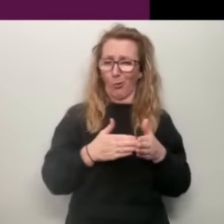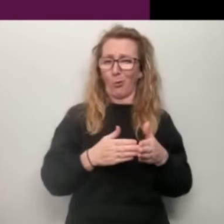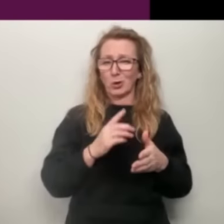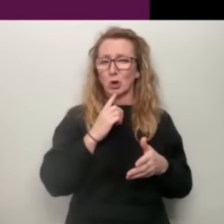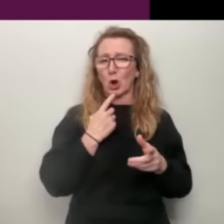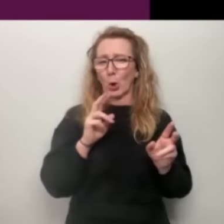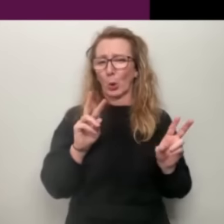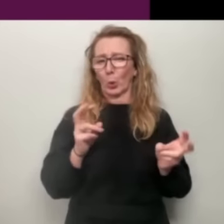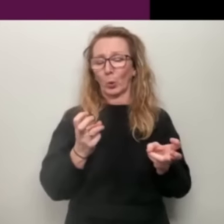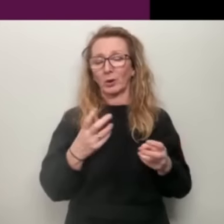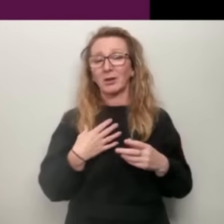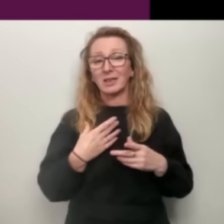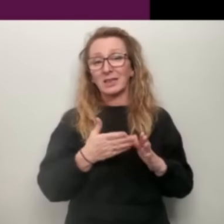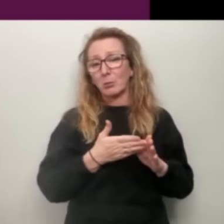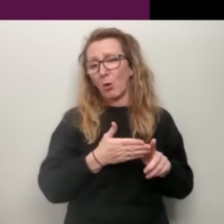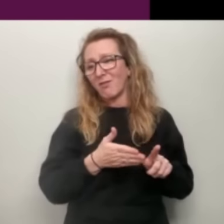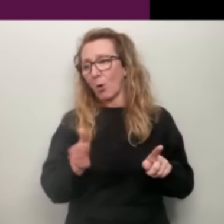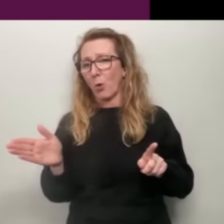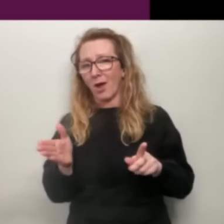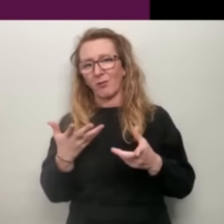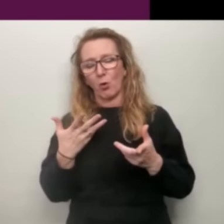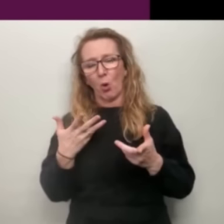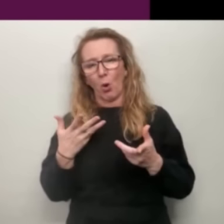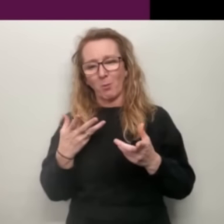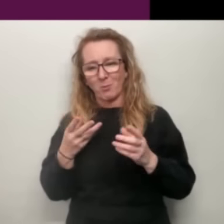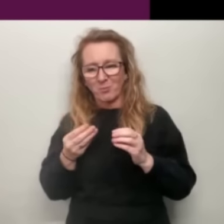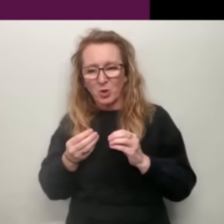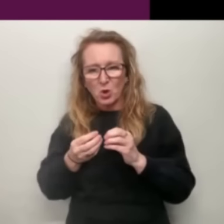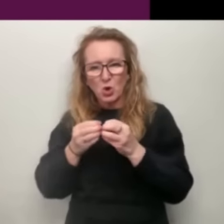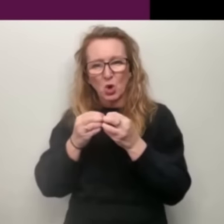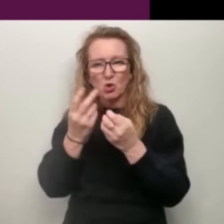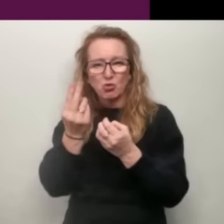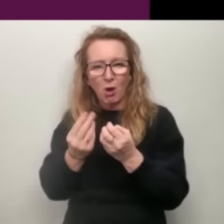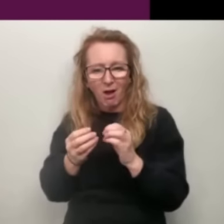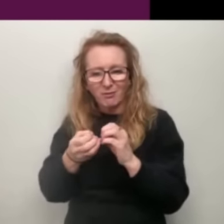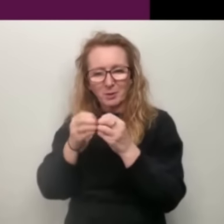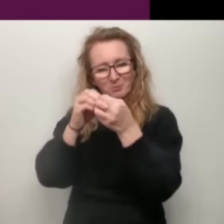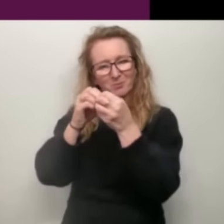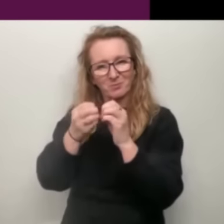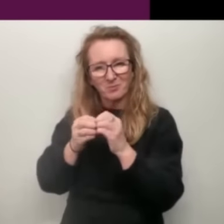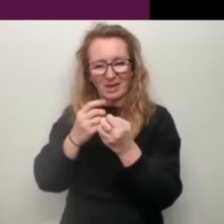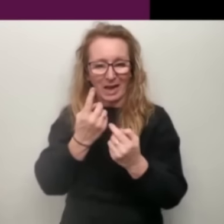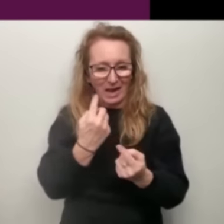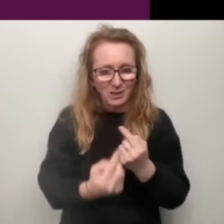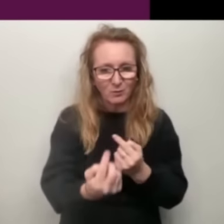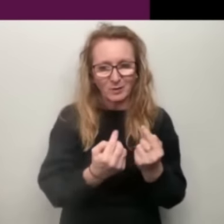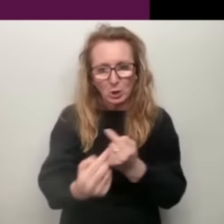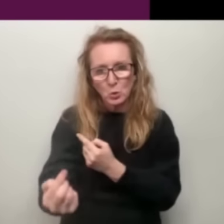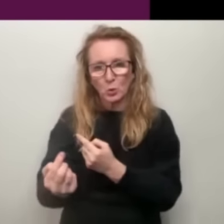It's a move away from the bespoke craft made item to a mass produced standardized one.